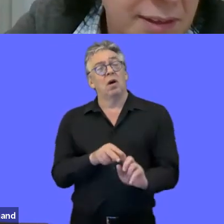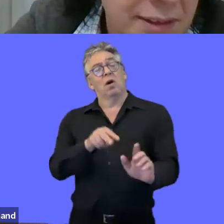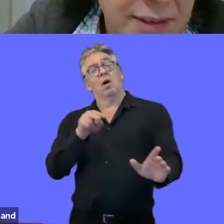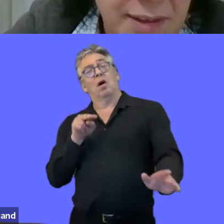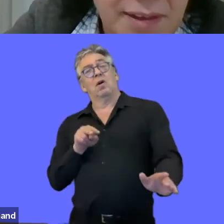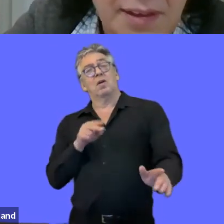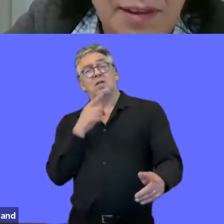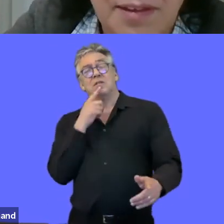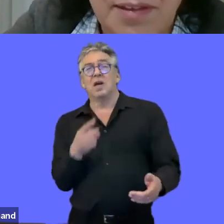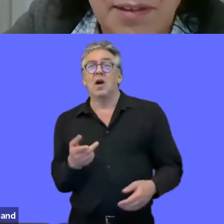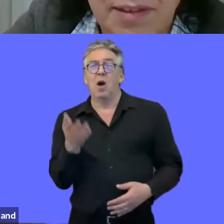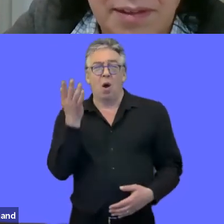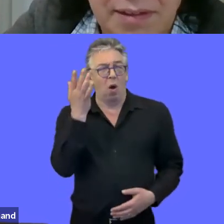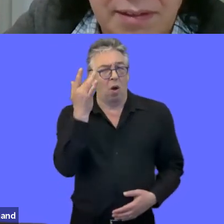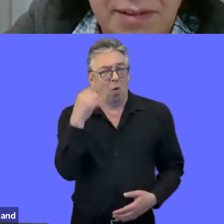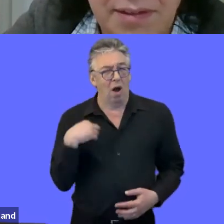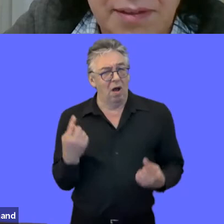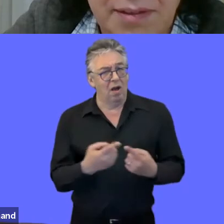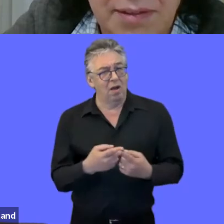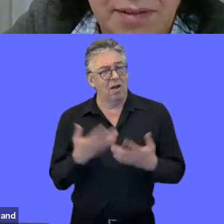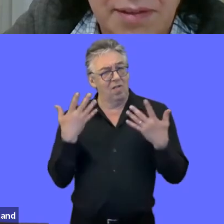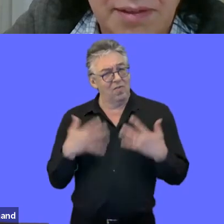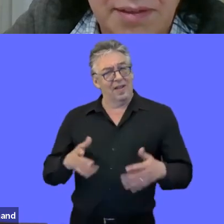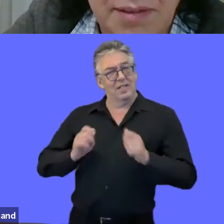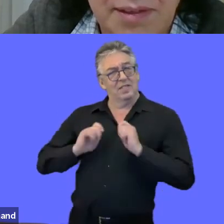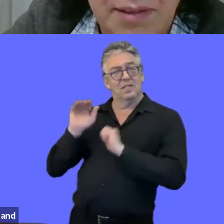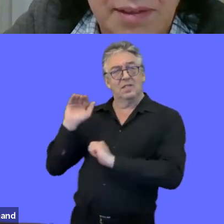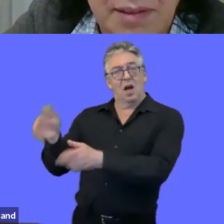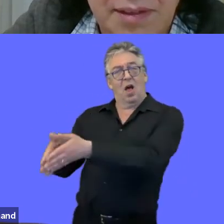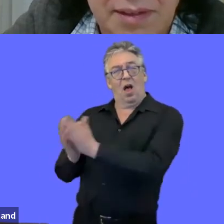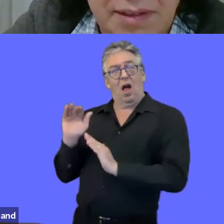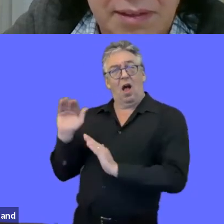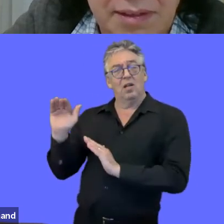Validity Foundation submitted a request to the CRPD committee